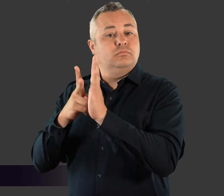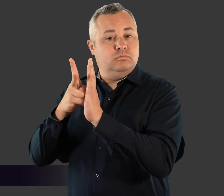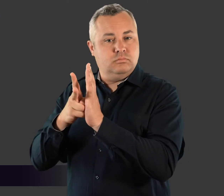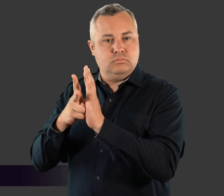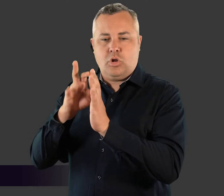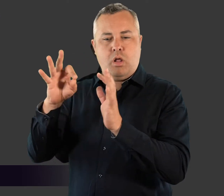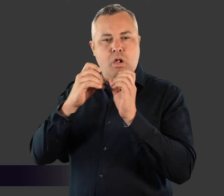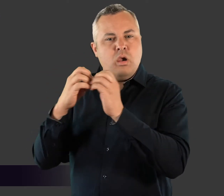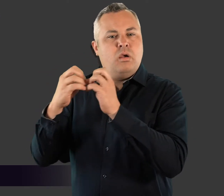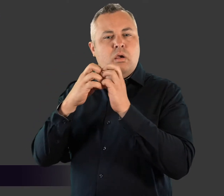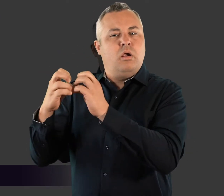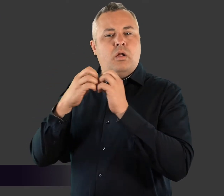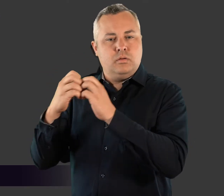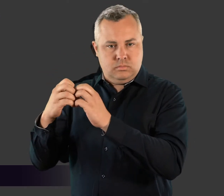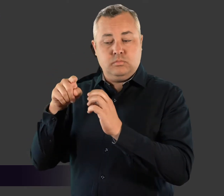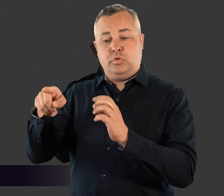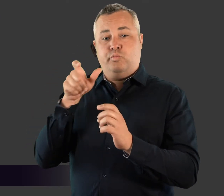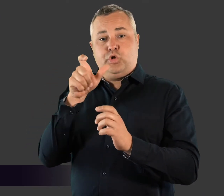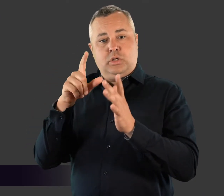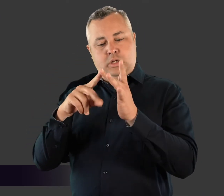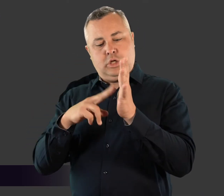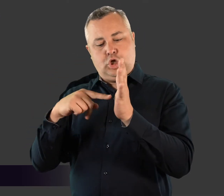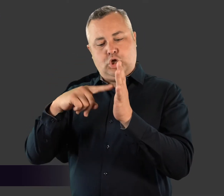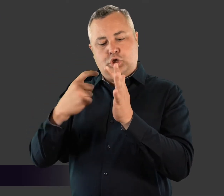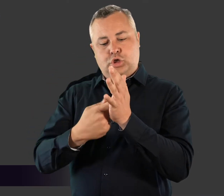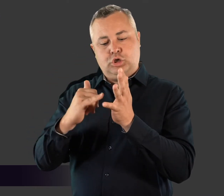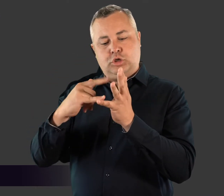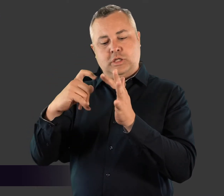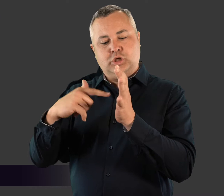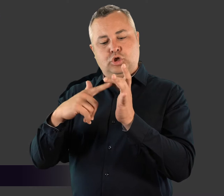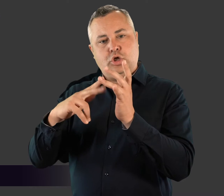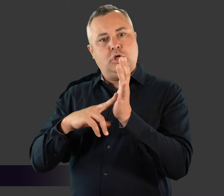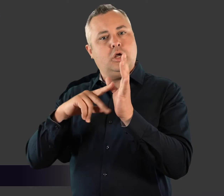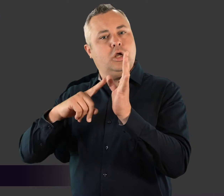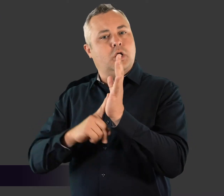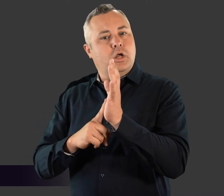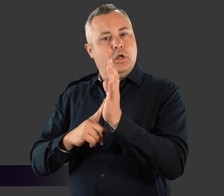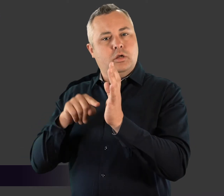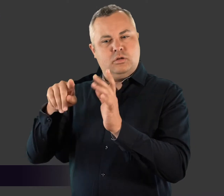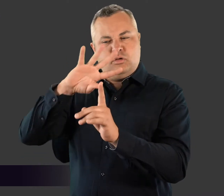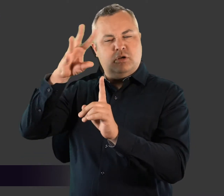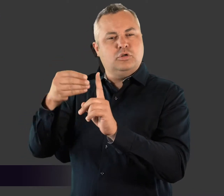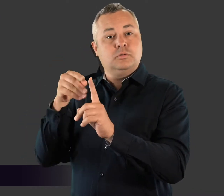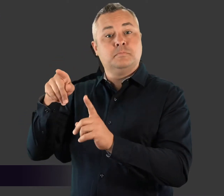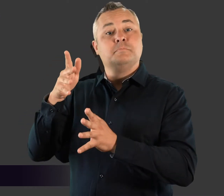instead of fingerspelling 'Intersectional' every time. This word: 'Intersectional' is signed that way.